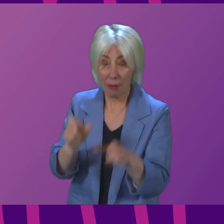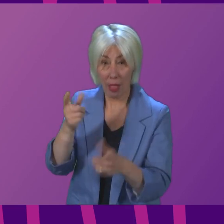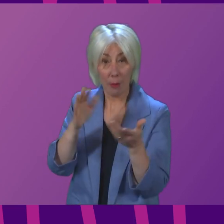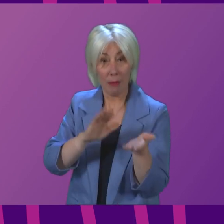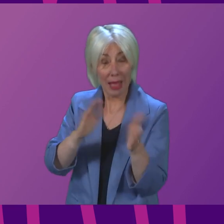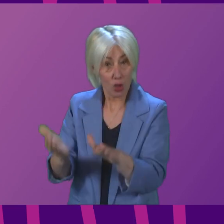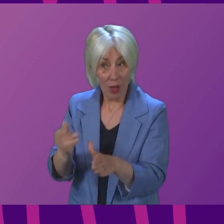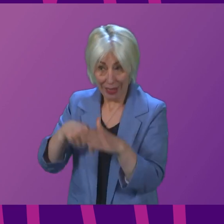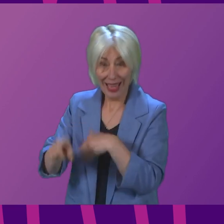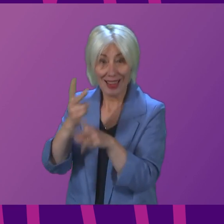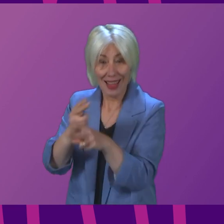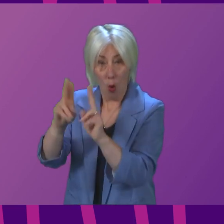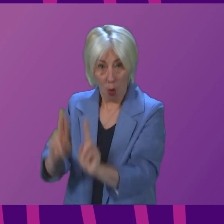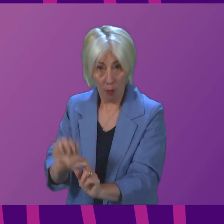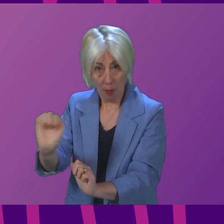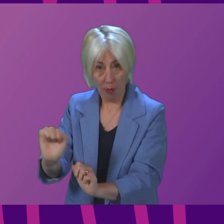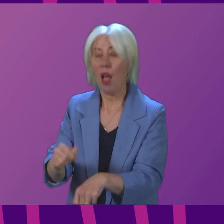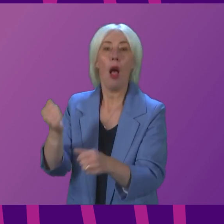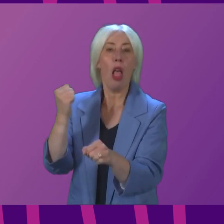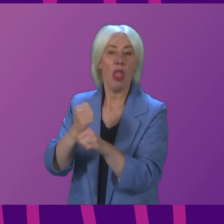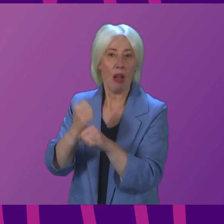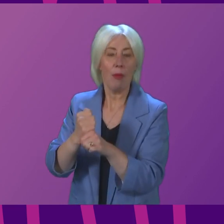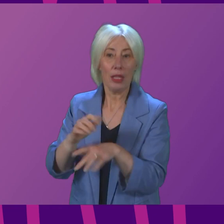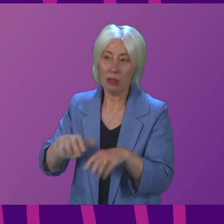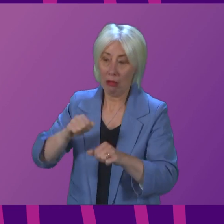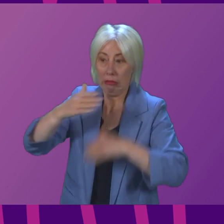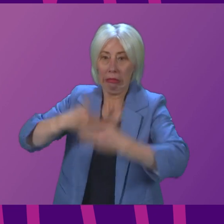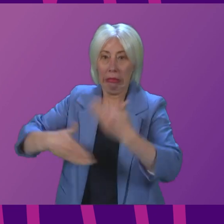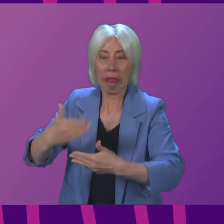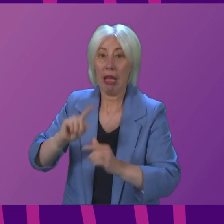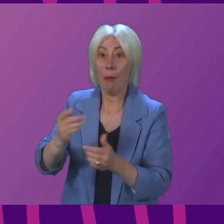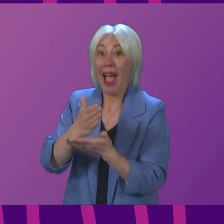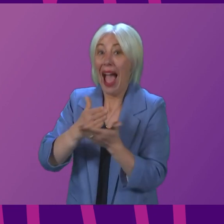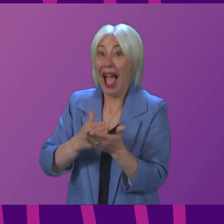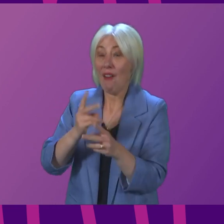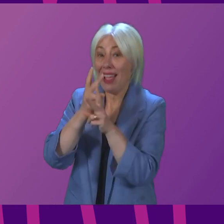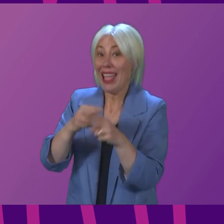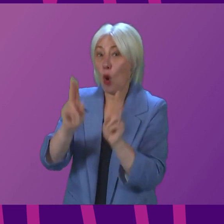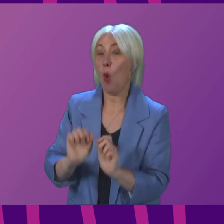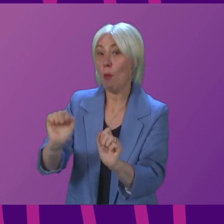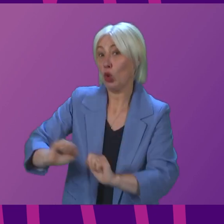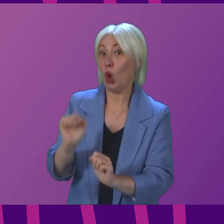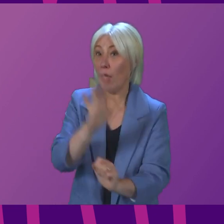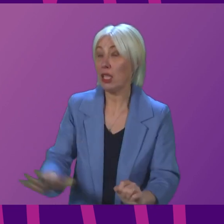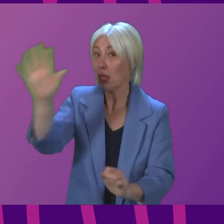By the time that the Government acted, half of all care homes in Scotland had a Covid outbreak.